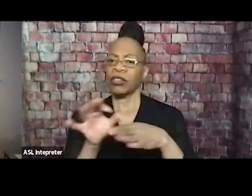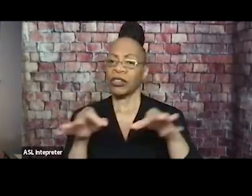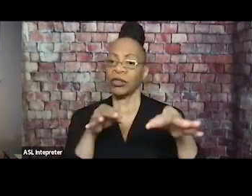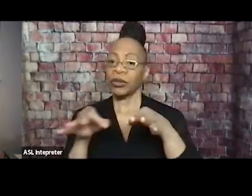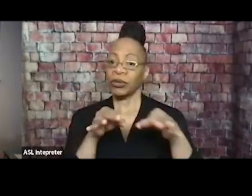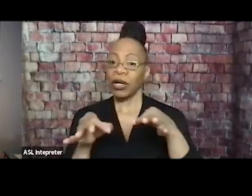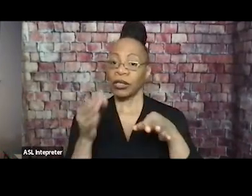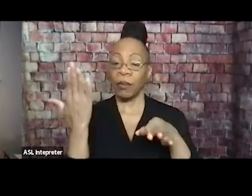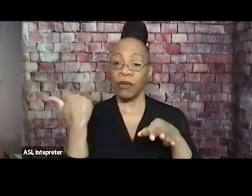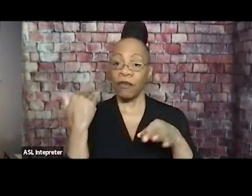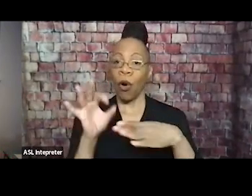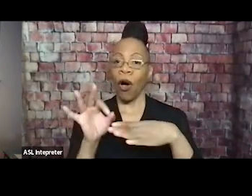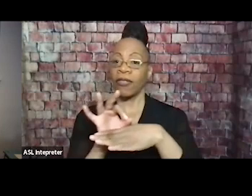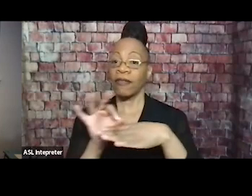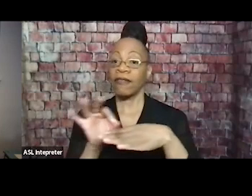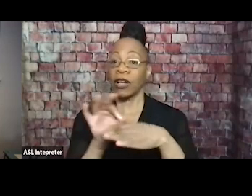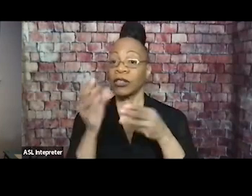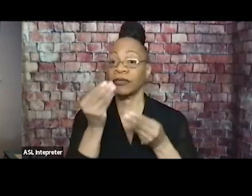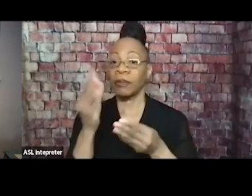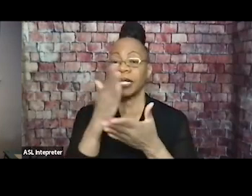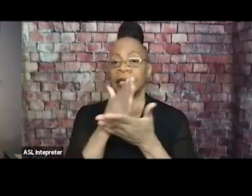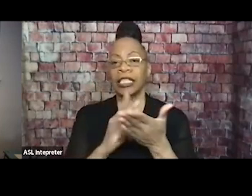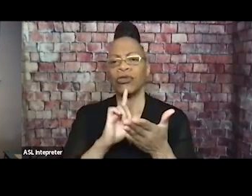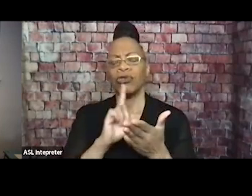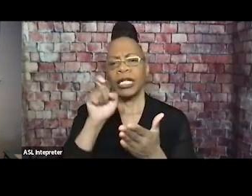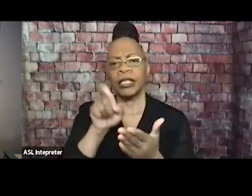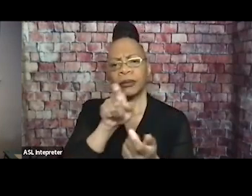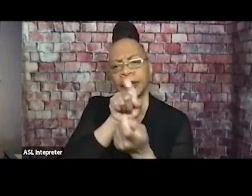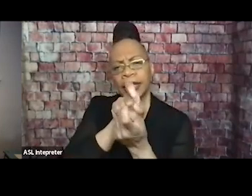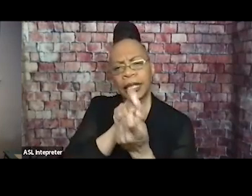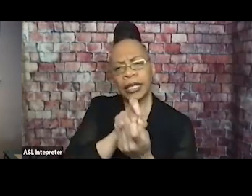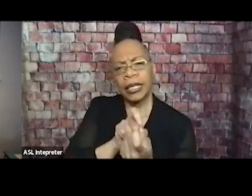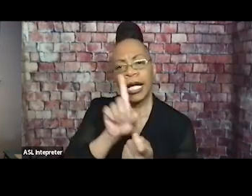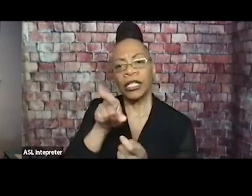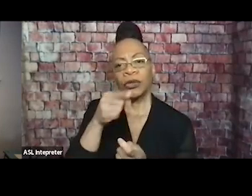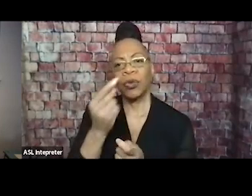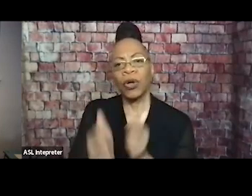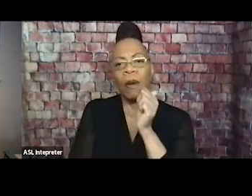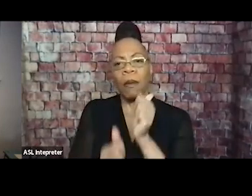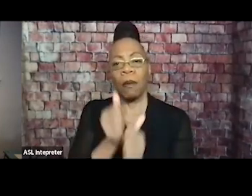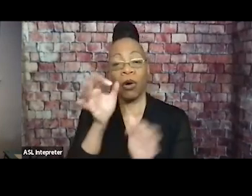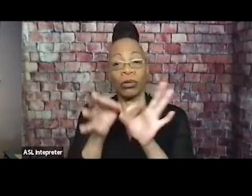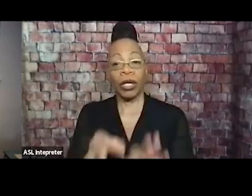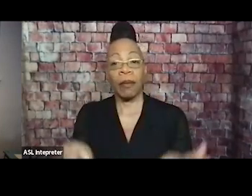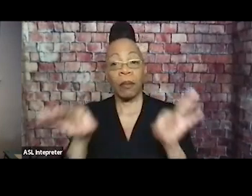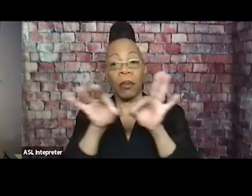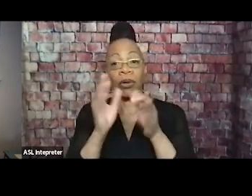the functional information section needs to be really detailed and it's one of the most important sections of the MSR.